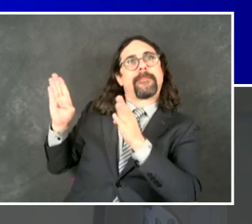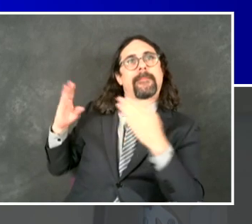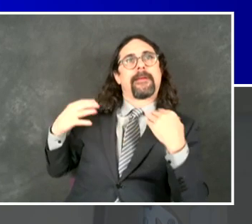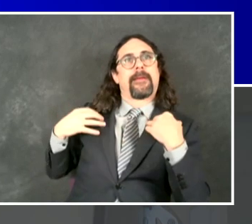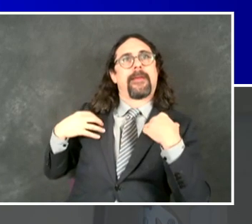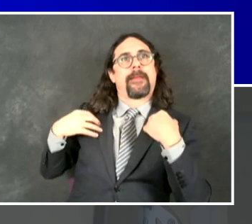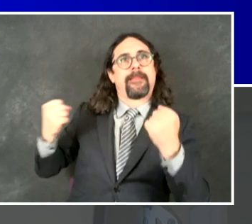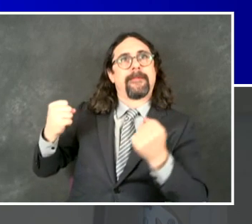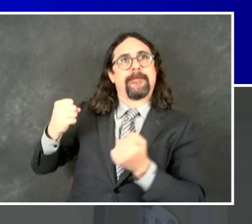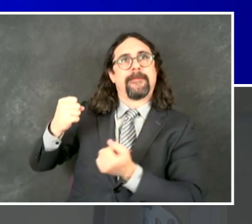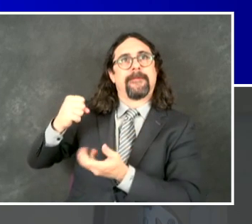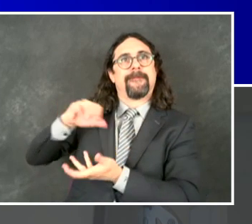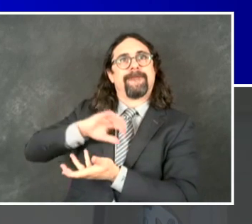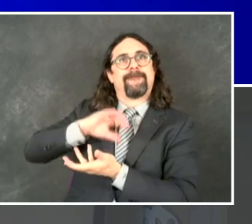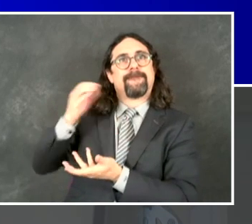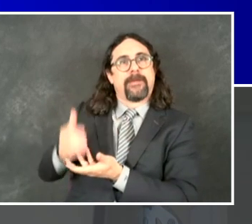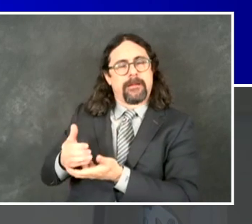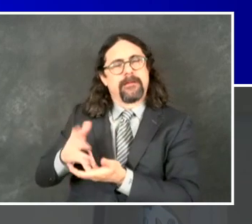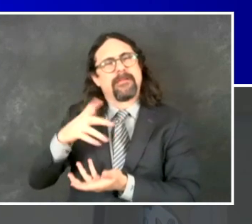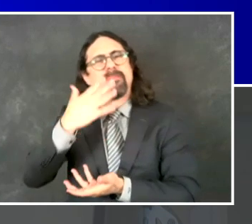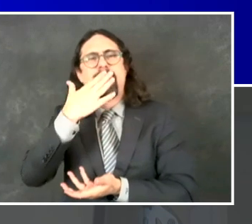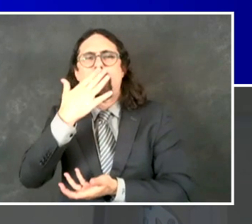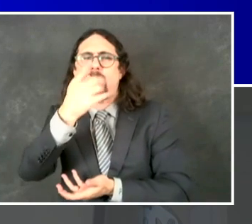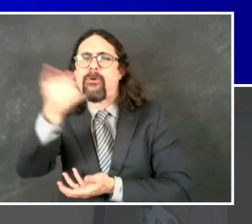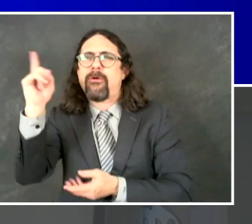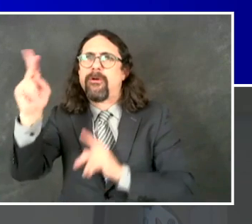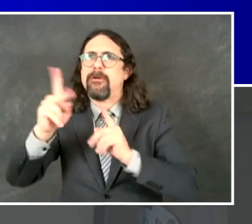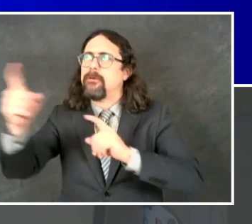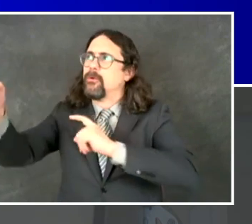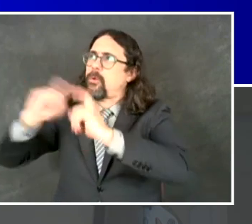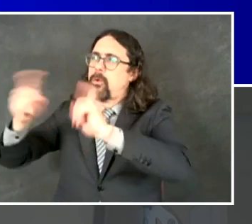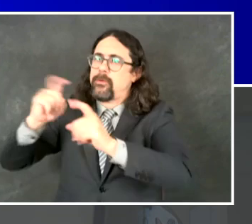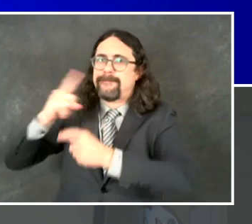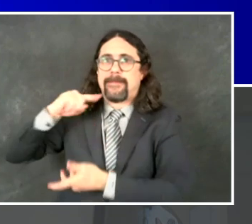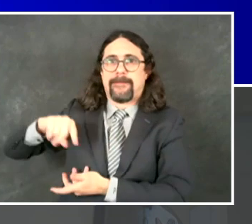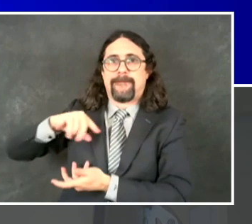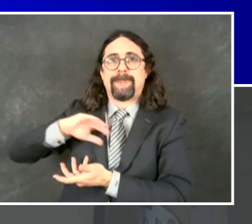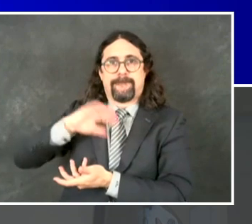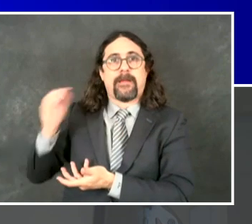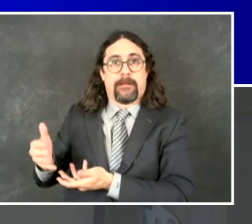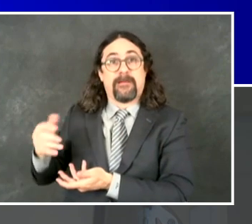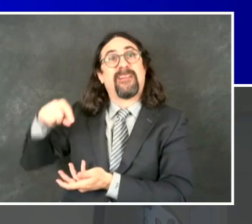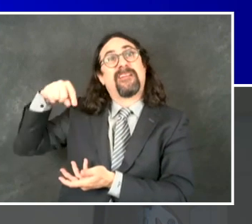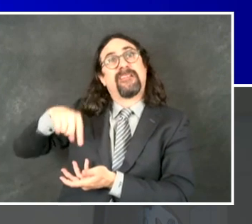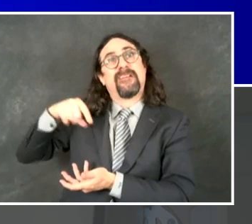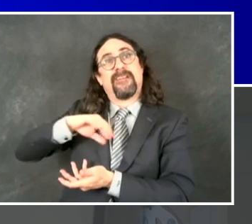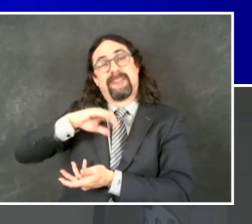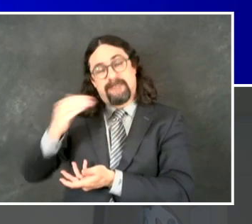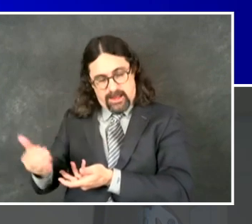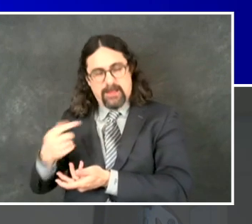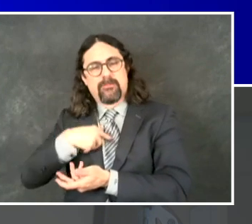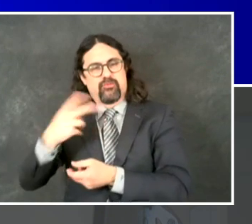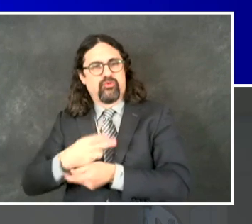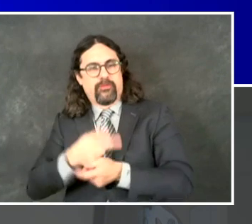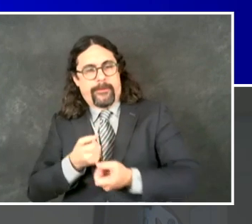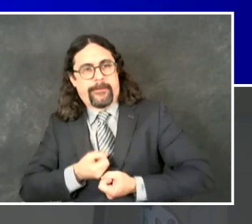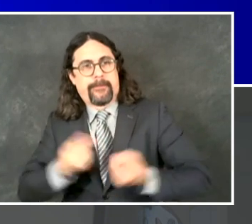POWERFUL WAY NOW AS WE FIGHT BACK THIS DISEASE HERE TINHE EPICENTER, BUT WE WANT TO GET THE WORD OUT TO EVERYONE THAT